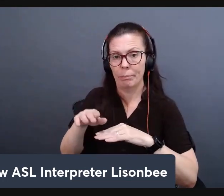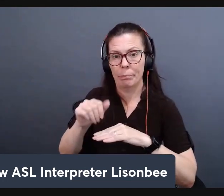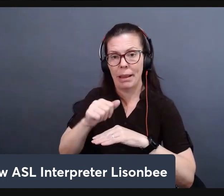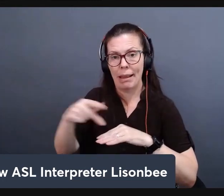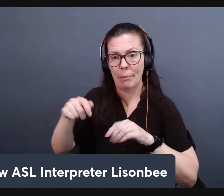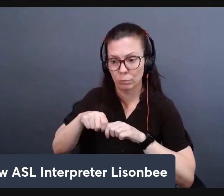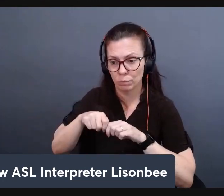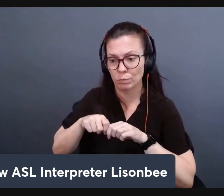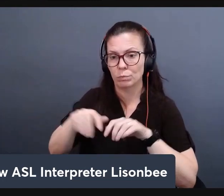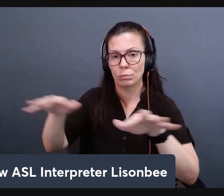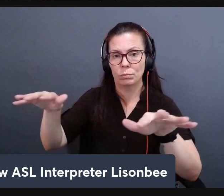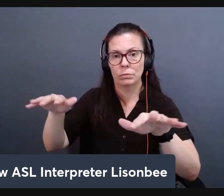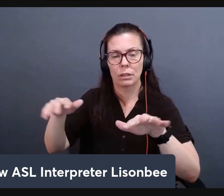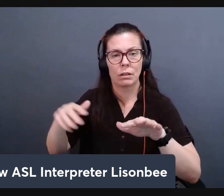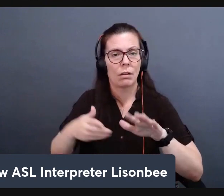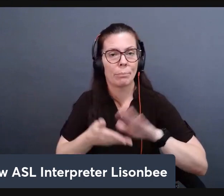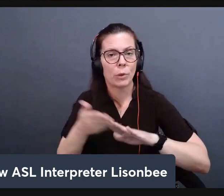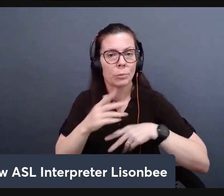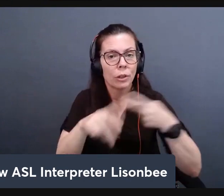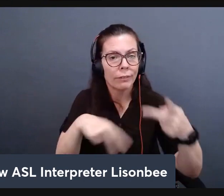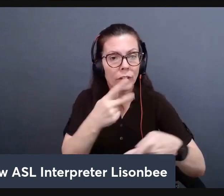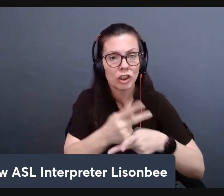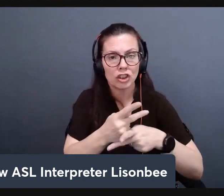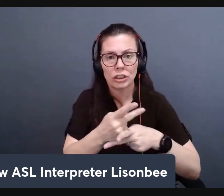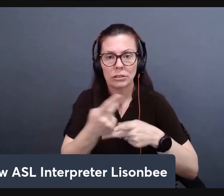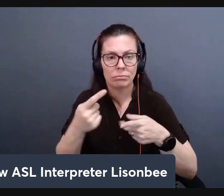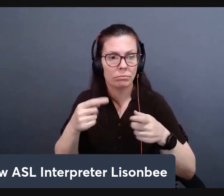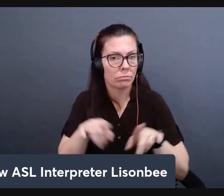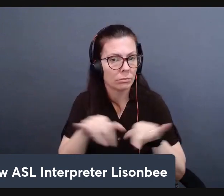I can run multiple versions of the application side by side.